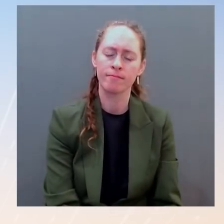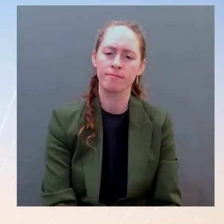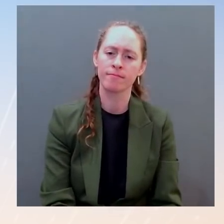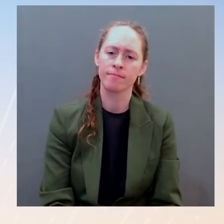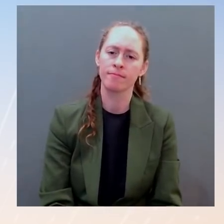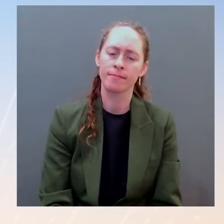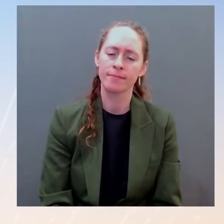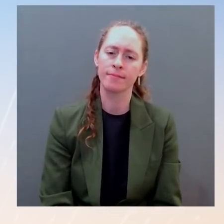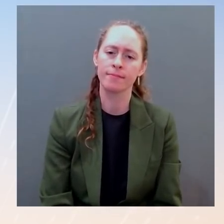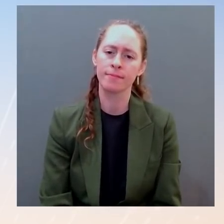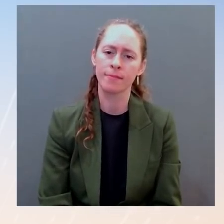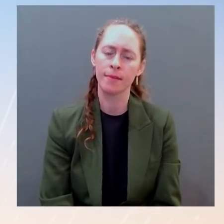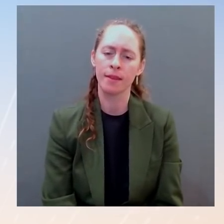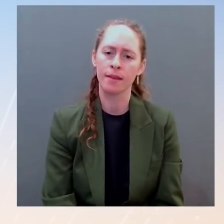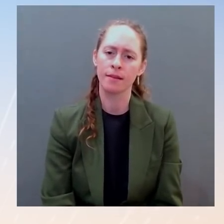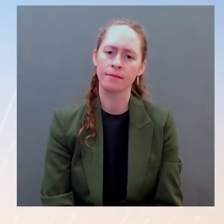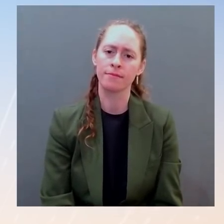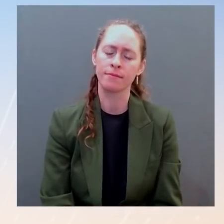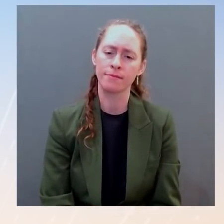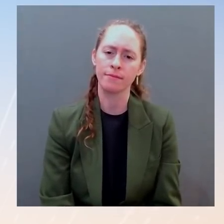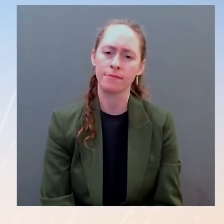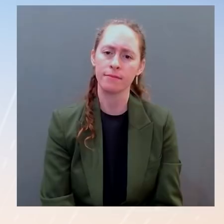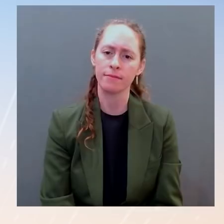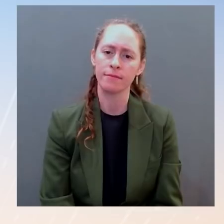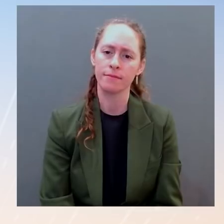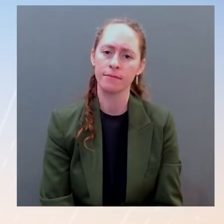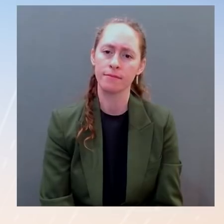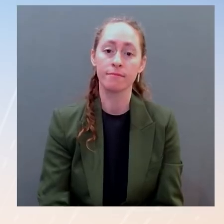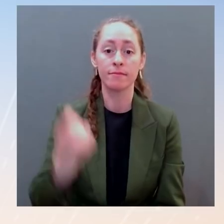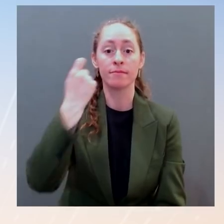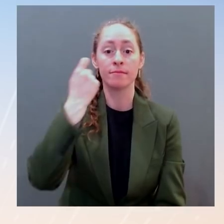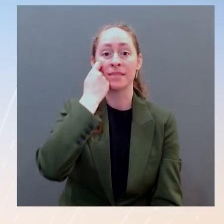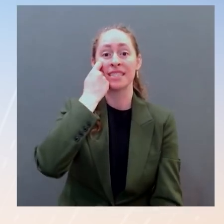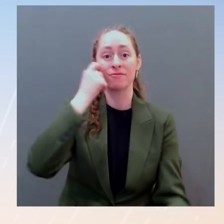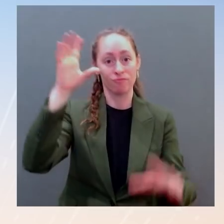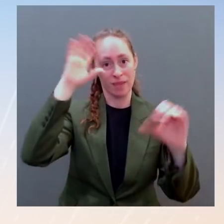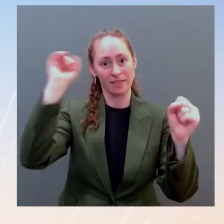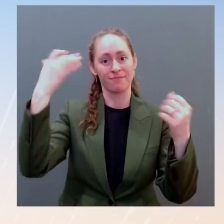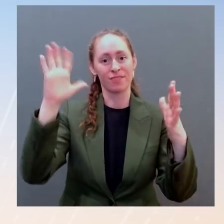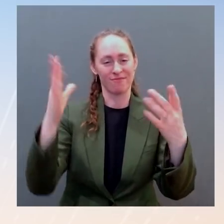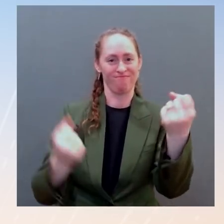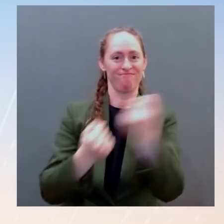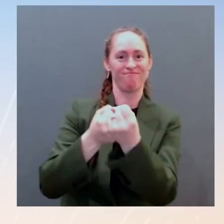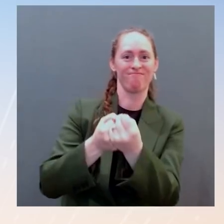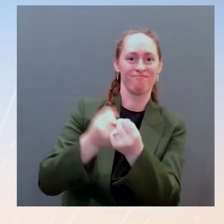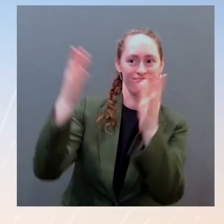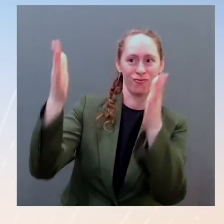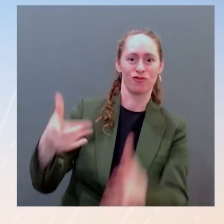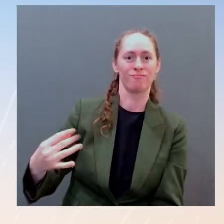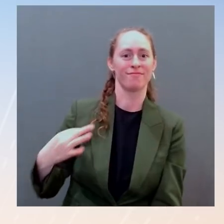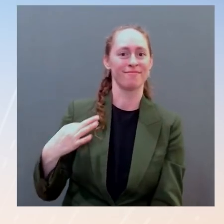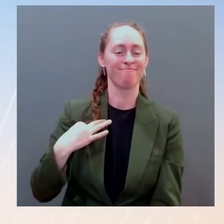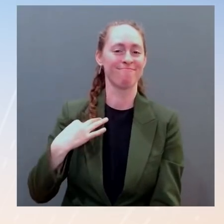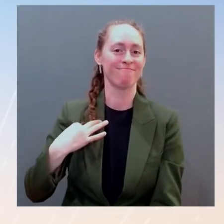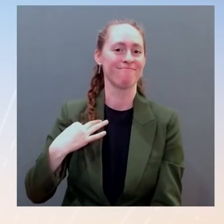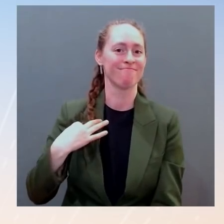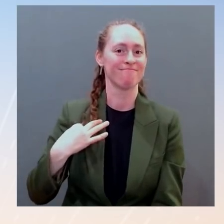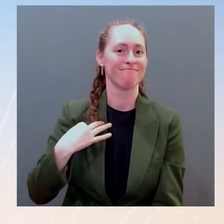Why did he decide to weigh in on this race first? And what would he say to some progressives who are frustrated that he endorsed Schrader